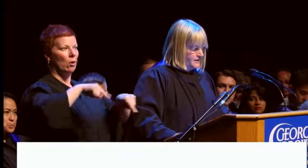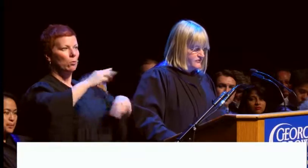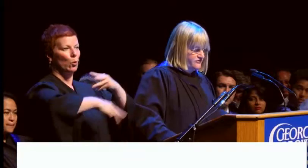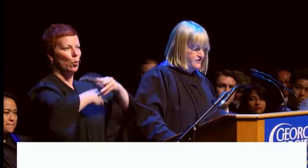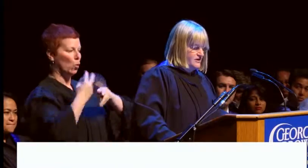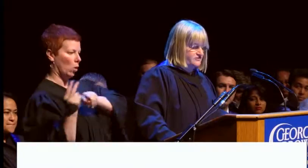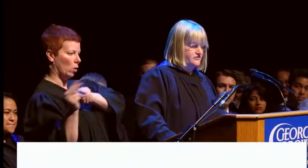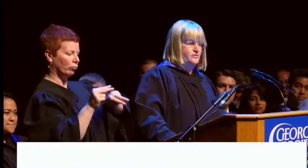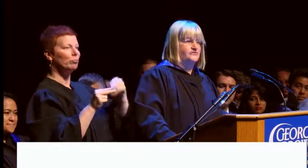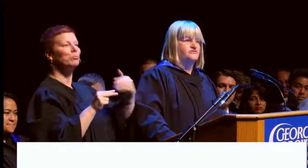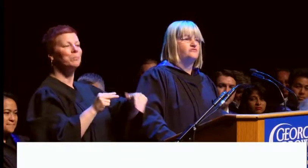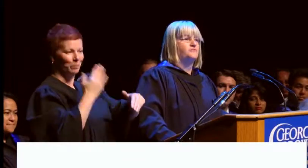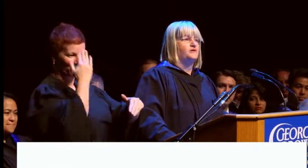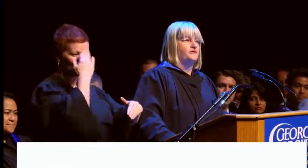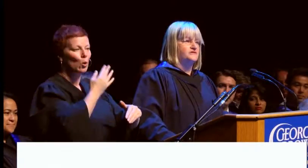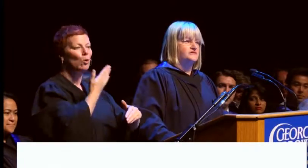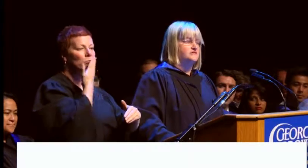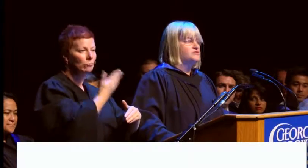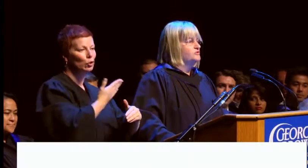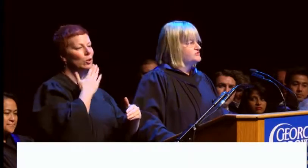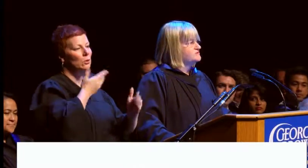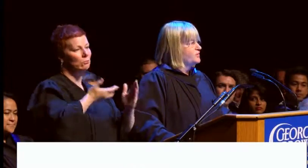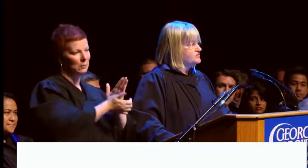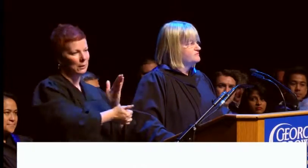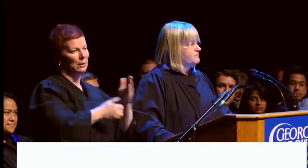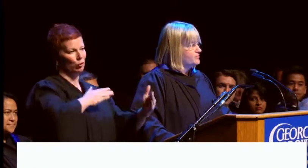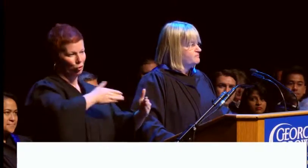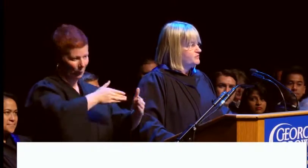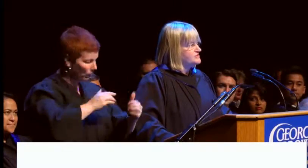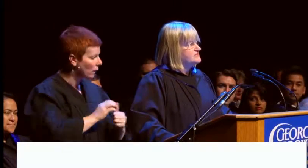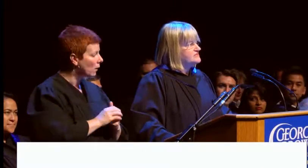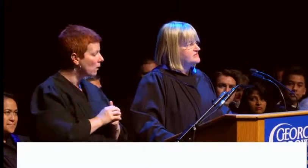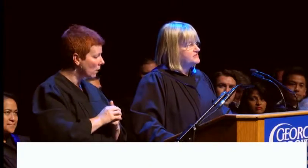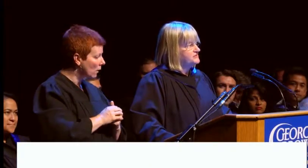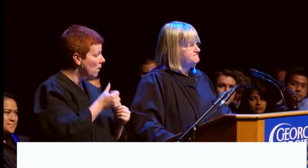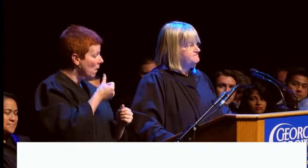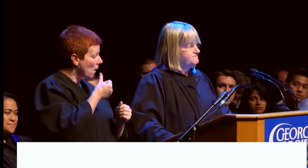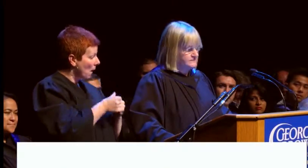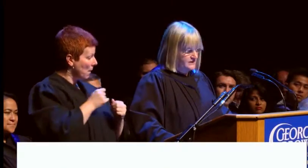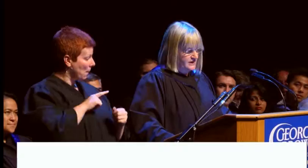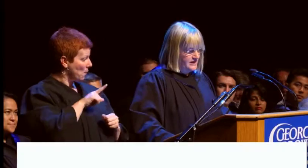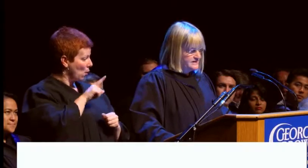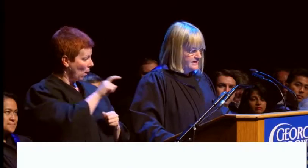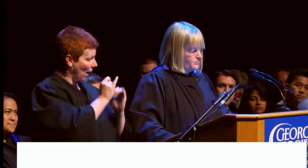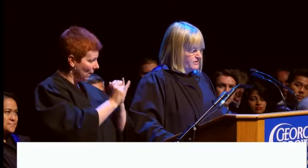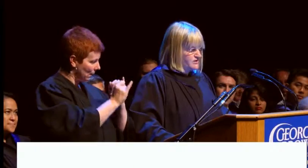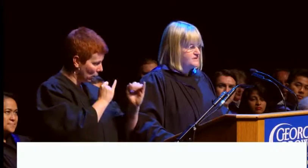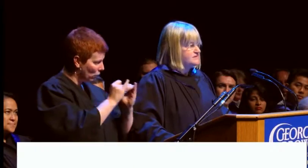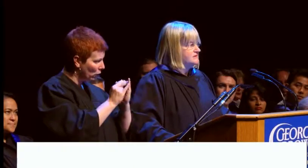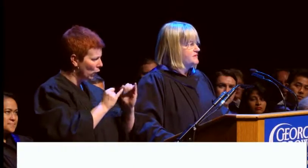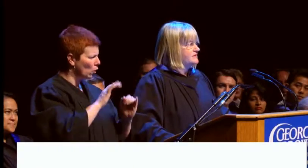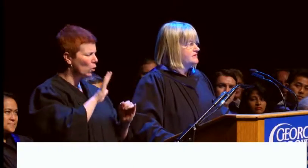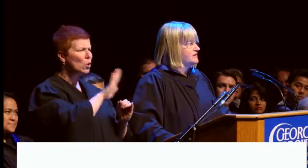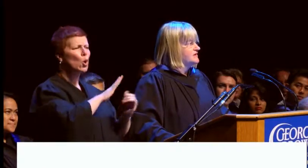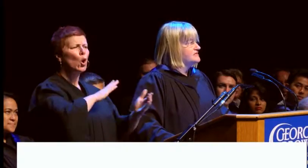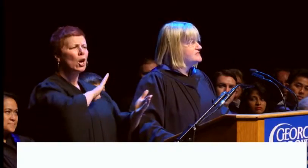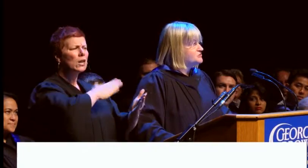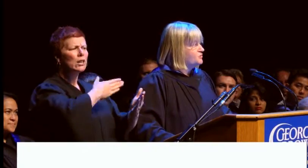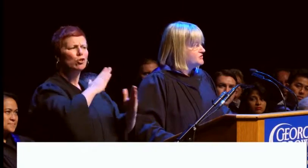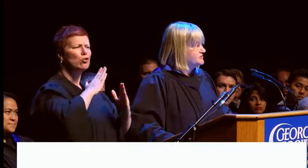WHEN FERAN ANSWERED A QUESTION FROM THE AUDIENCE AS TO WHO WAS THE MOST IMPORTANT PERSON IN HIS KITCHEN, WITHOUT MISSING A BEAT HE SAID HIS DISHWASHER!